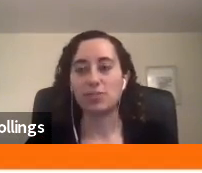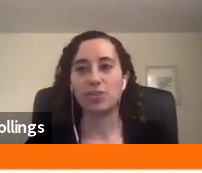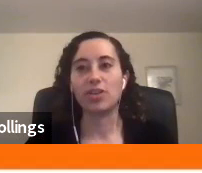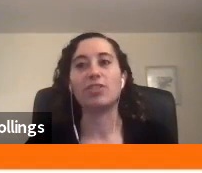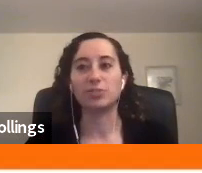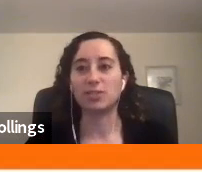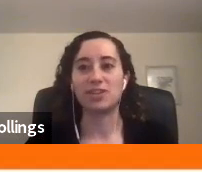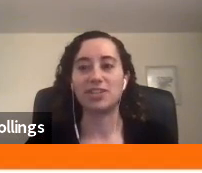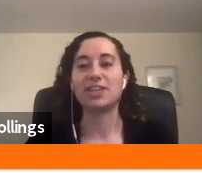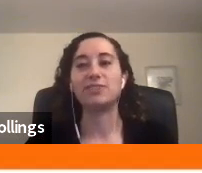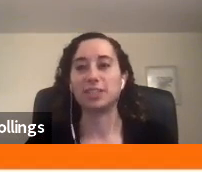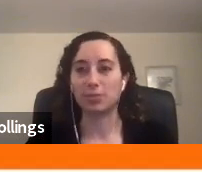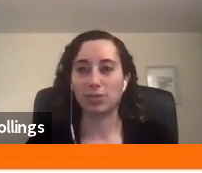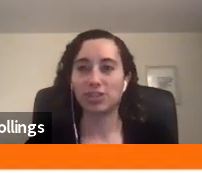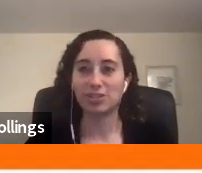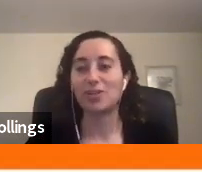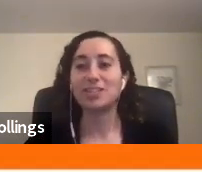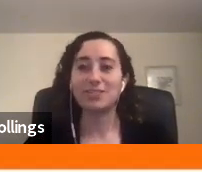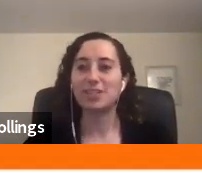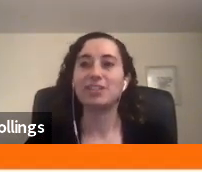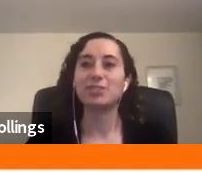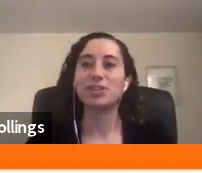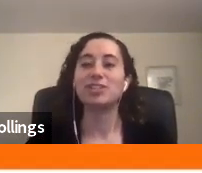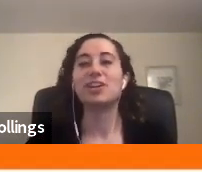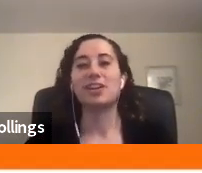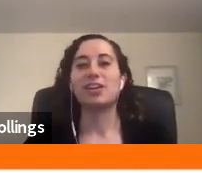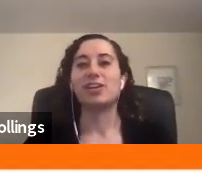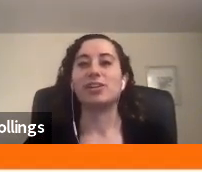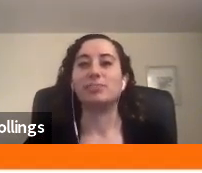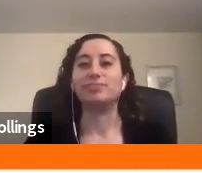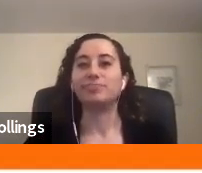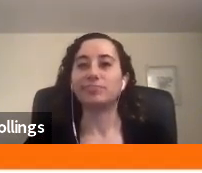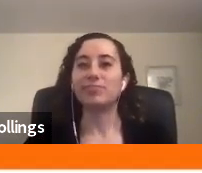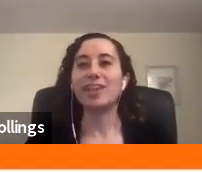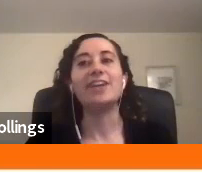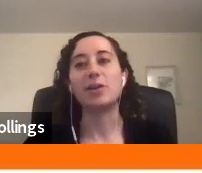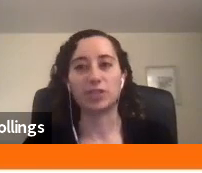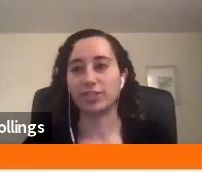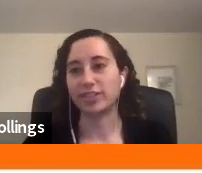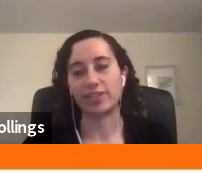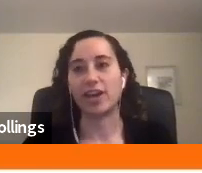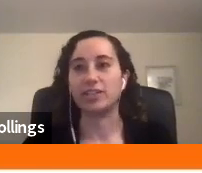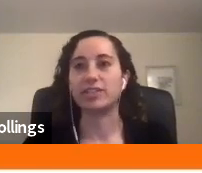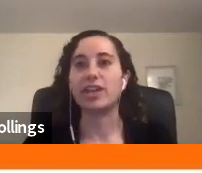in larger bodies, in minority populations, people of color, LGBTQ people, all of those communities have